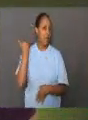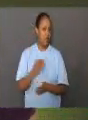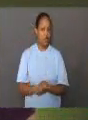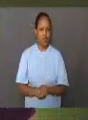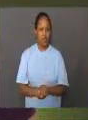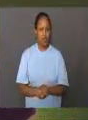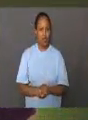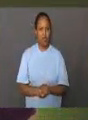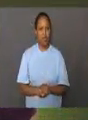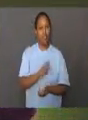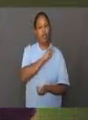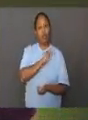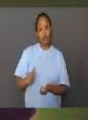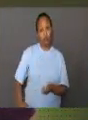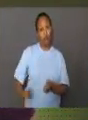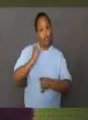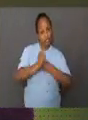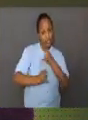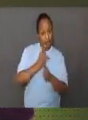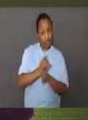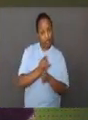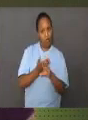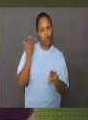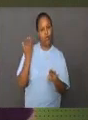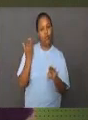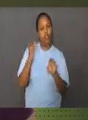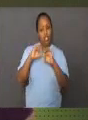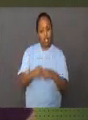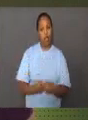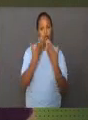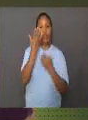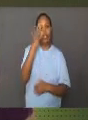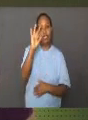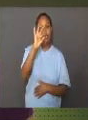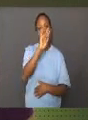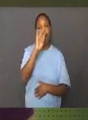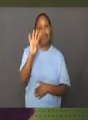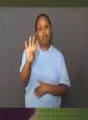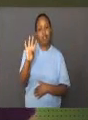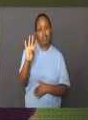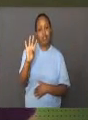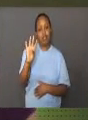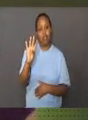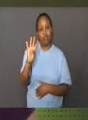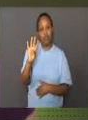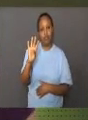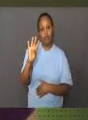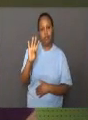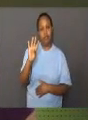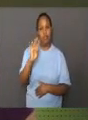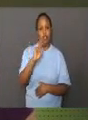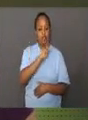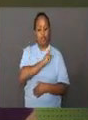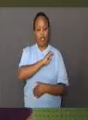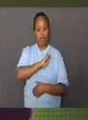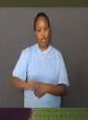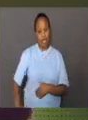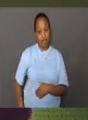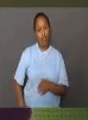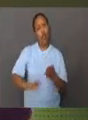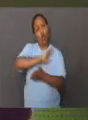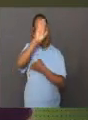in monarchical times before the revolution of 1974 the emperor controlled all resources